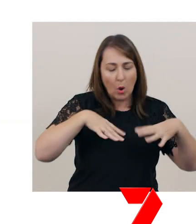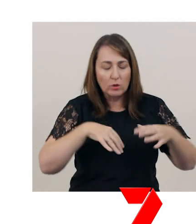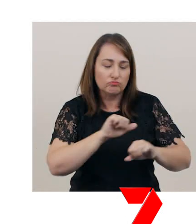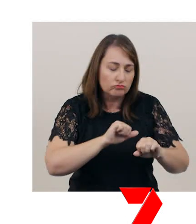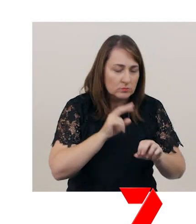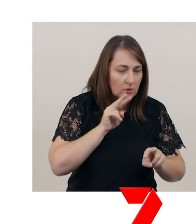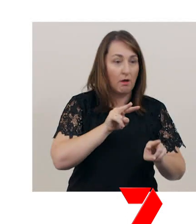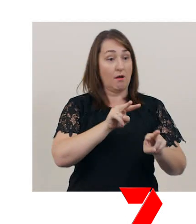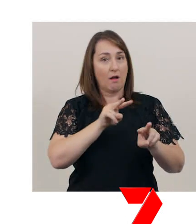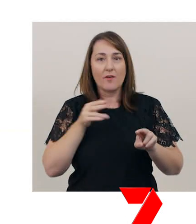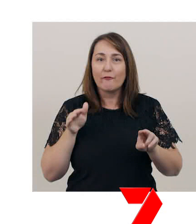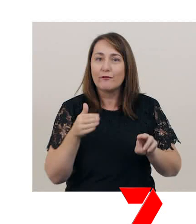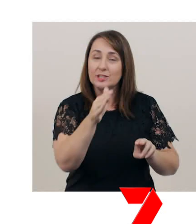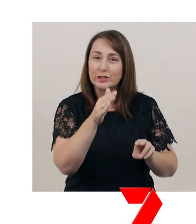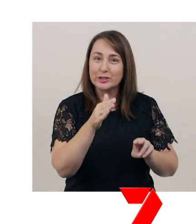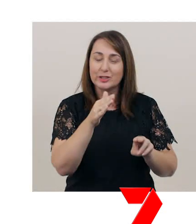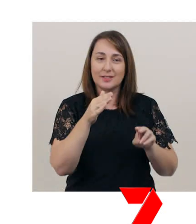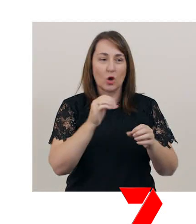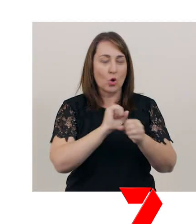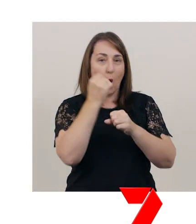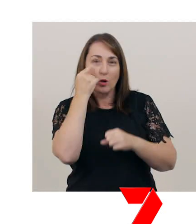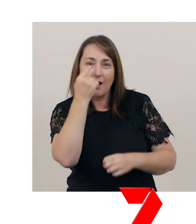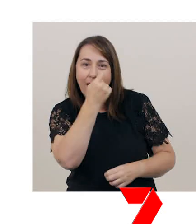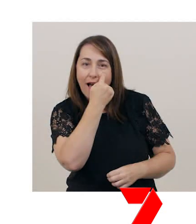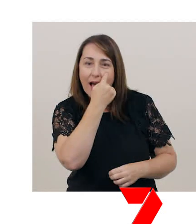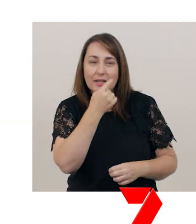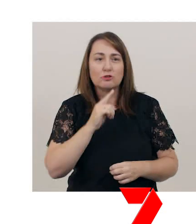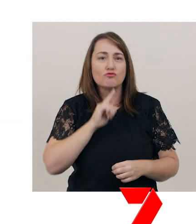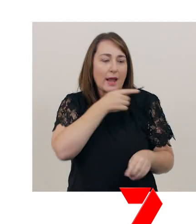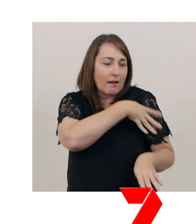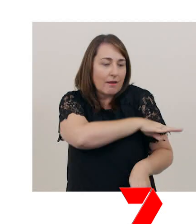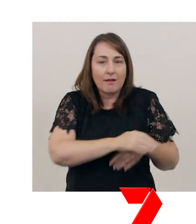She loved it so much, she carefully carried it home and put it into a big bowl.